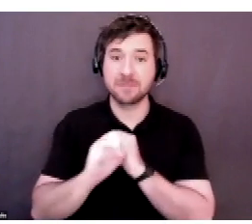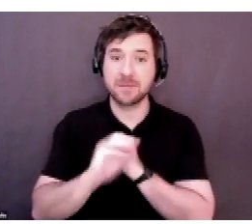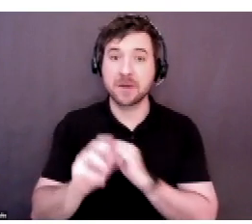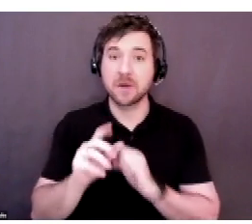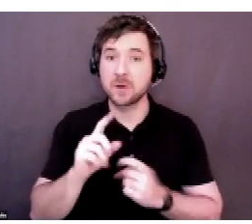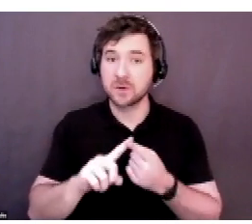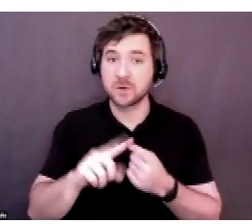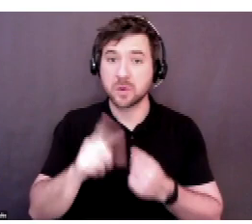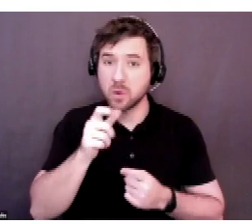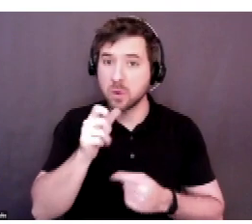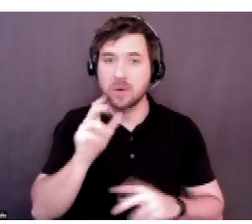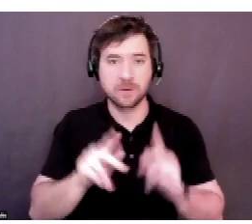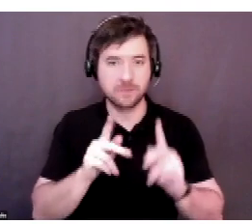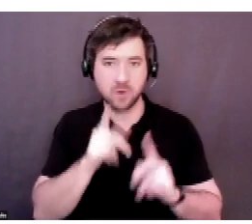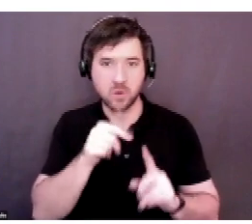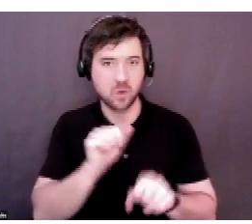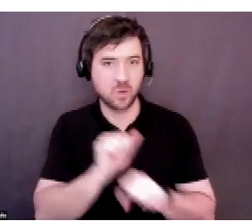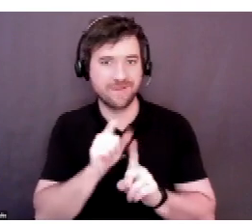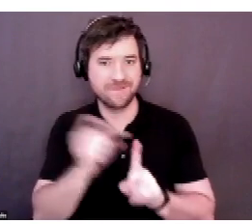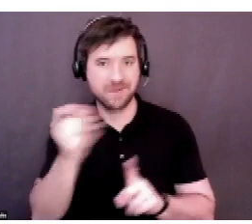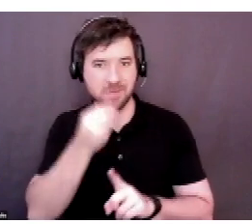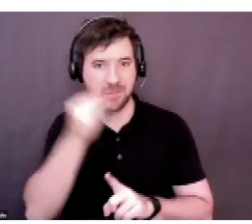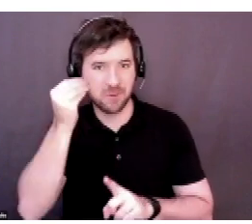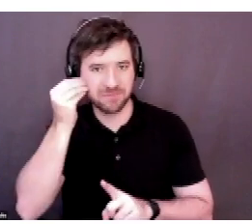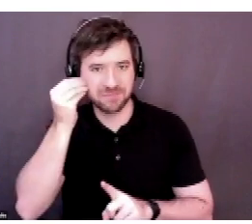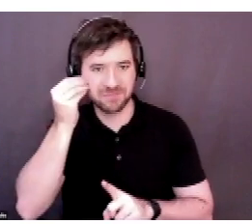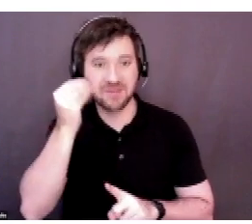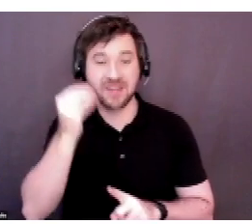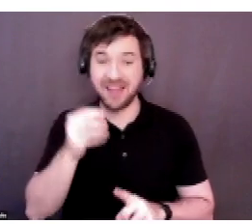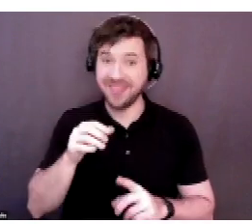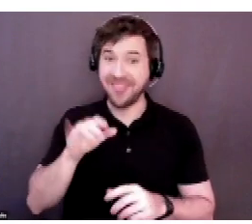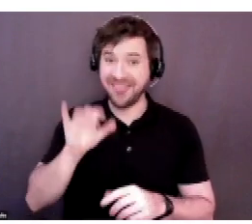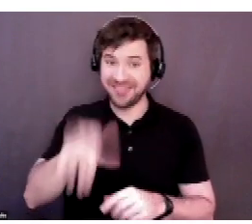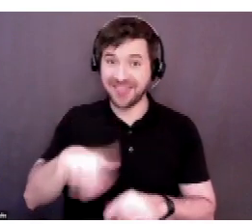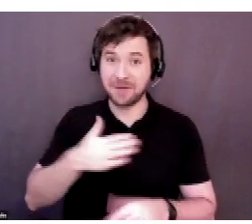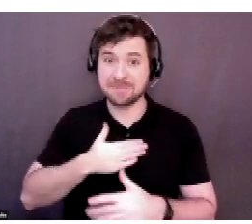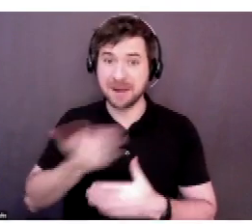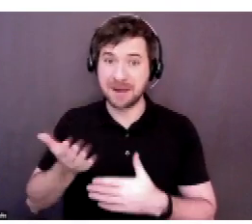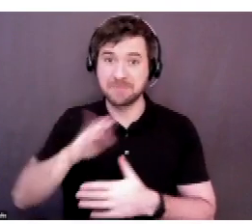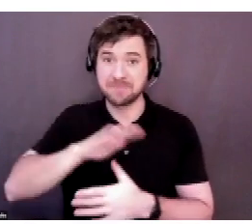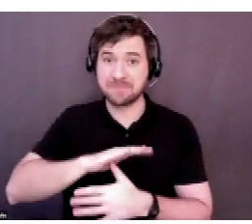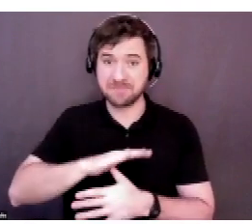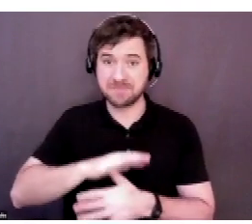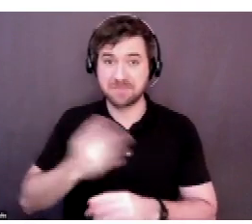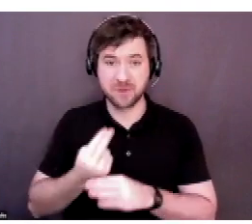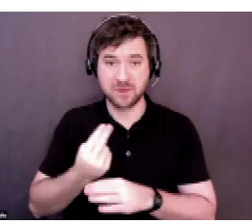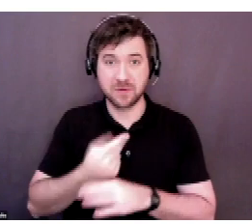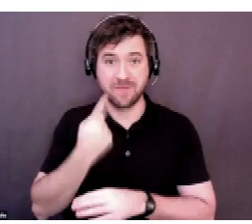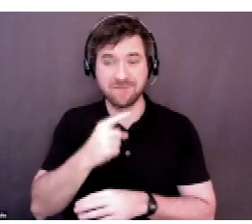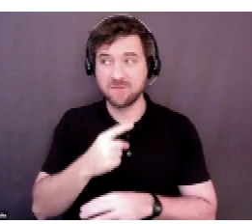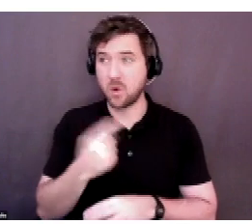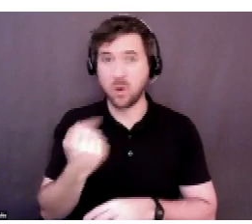I used this as my principal baby carrier It held my daughter very close to me